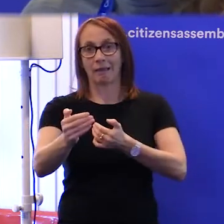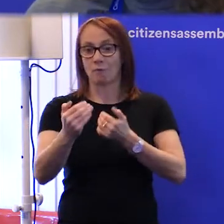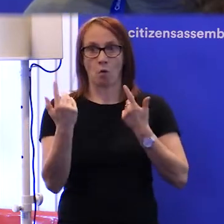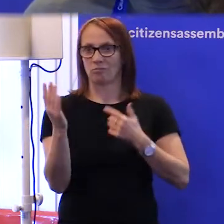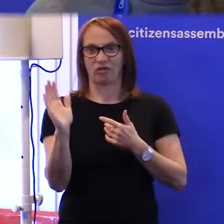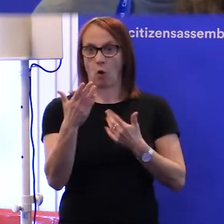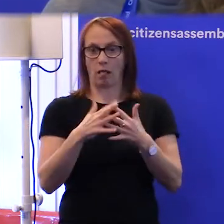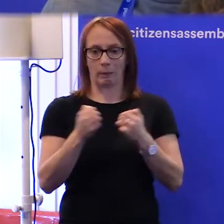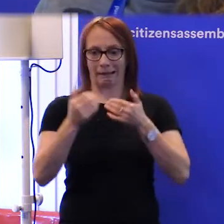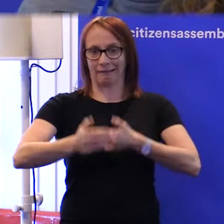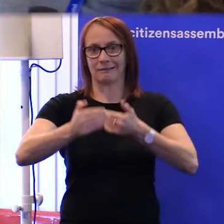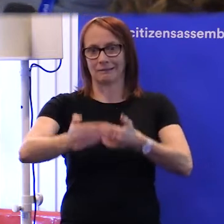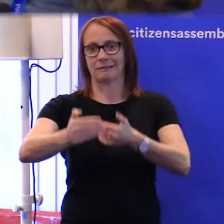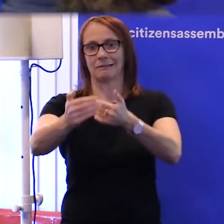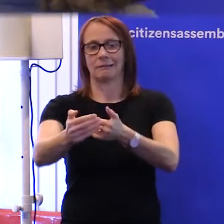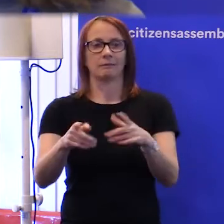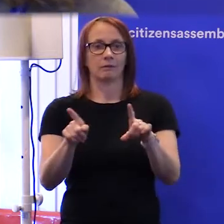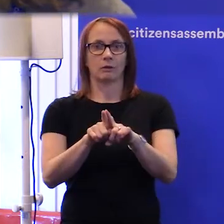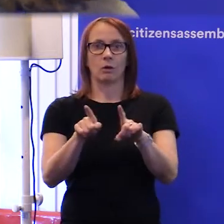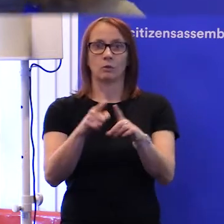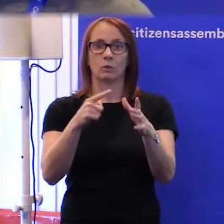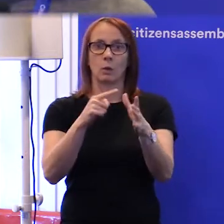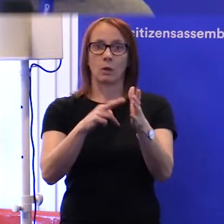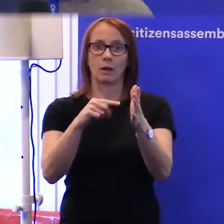future weekends and we're also joined this evening by Antony who you will